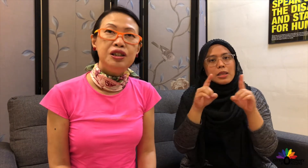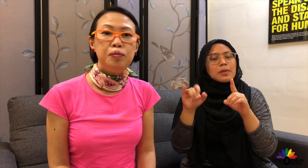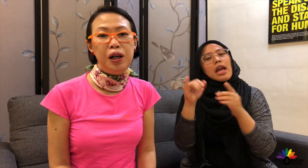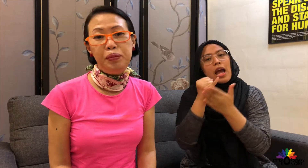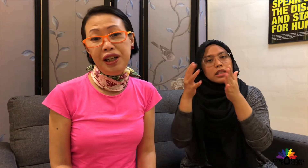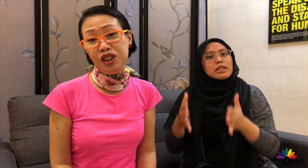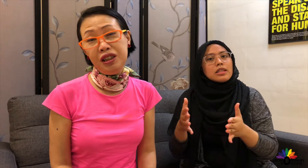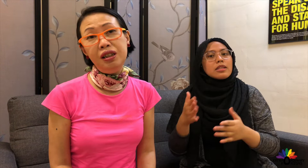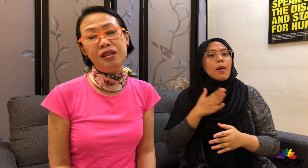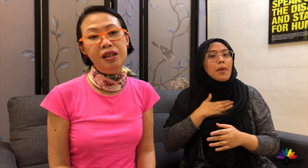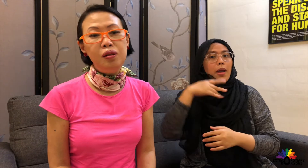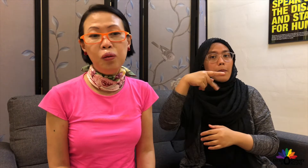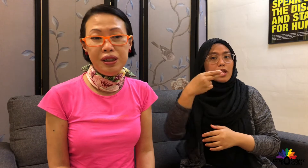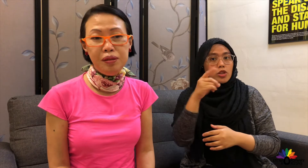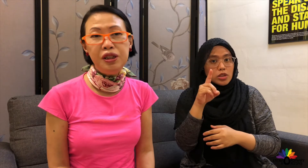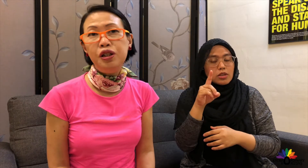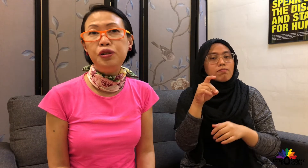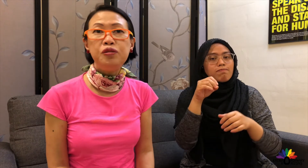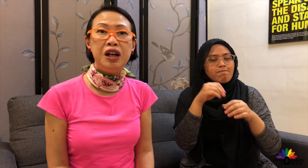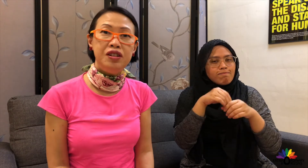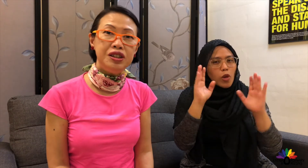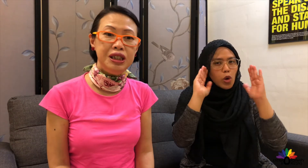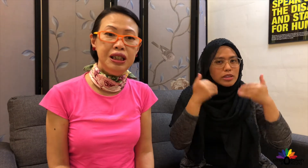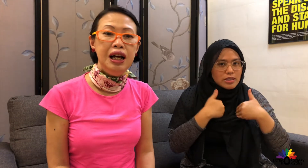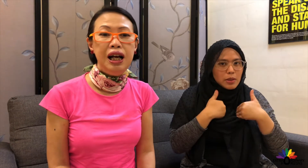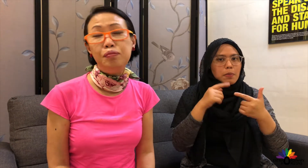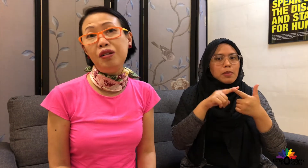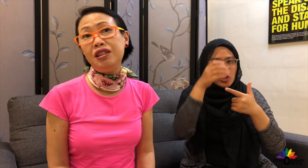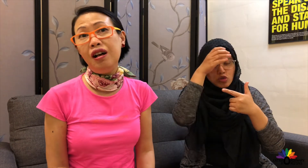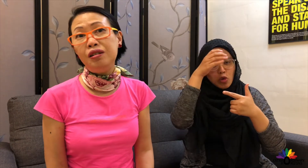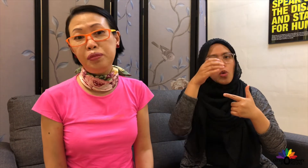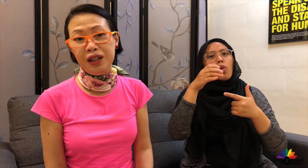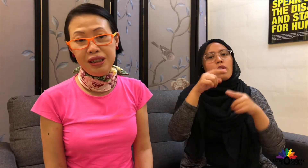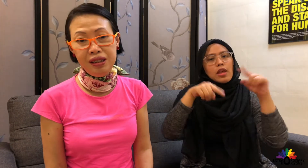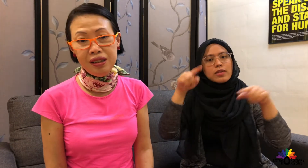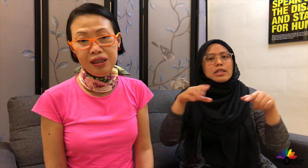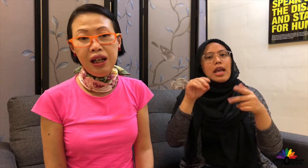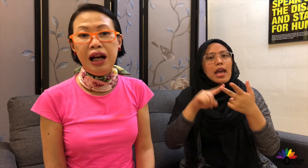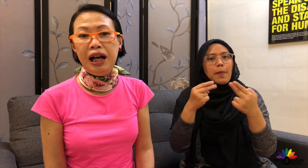So, my PHD is in autism, neurodiversity and multi-art practice.